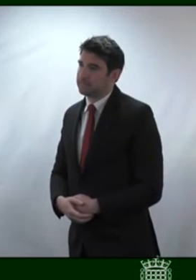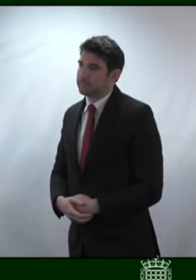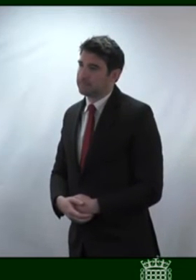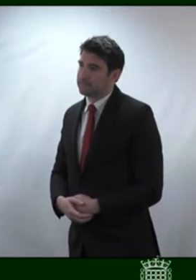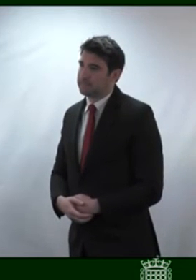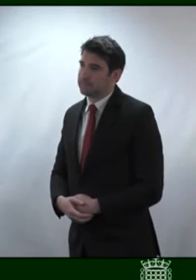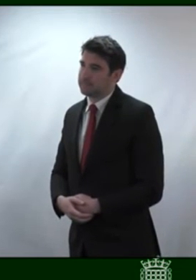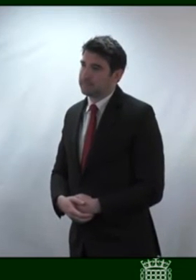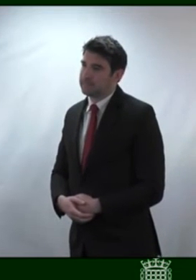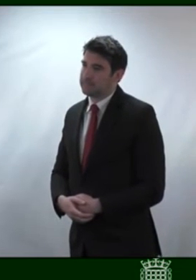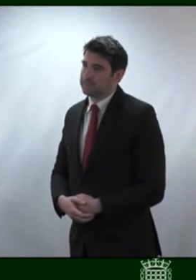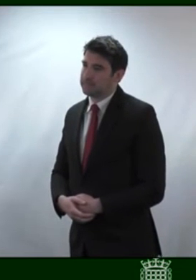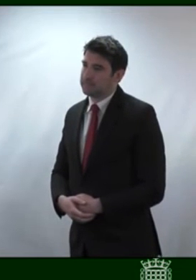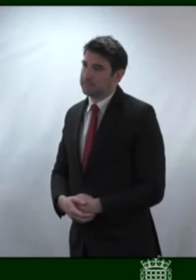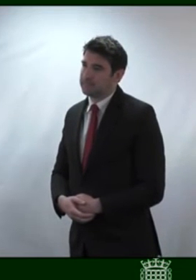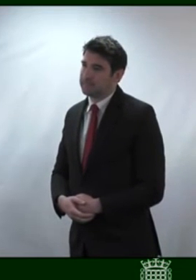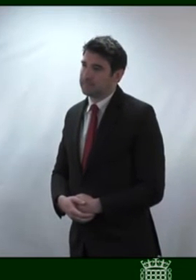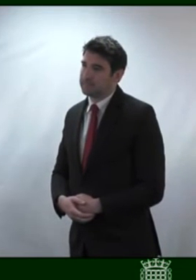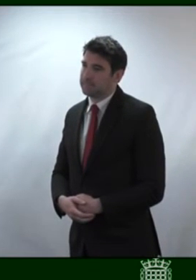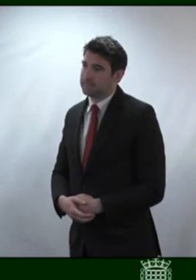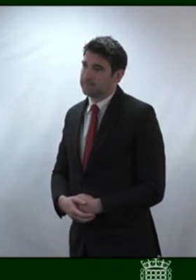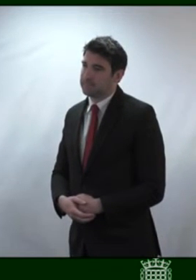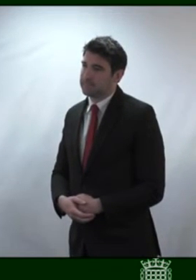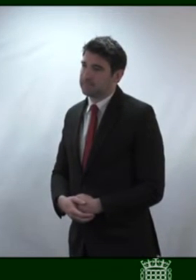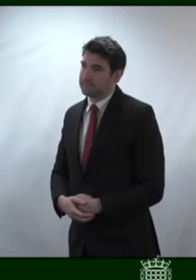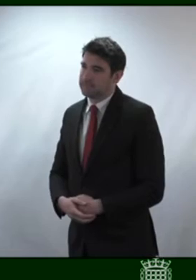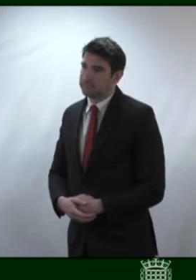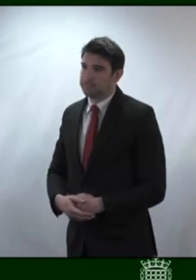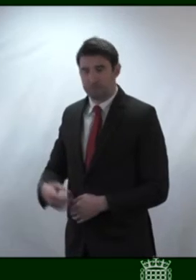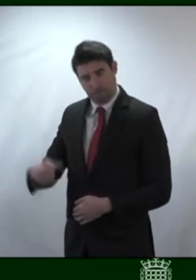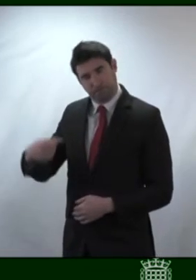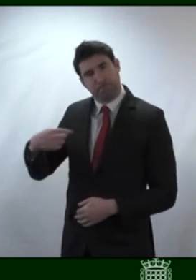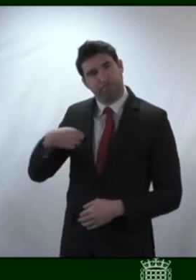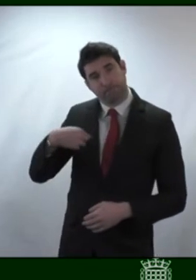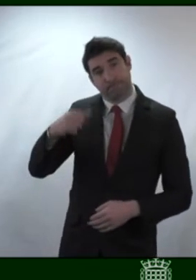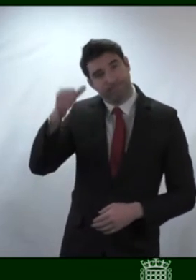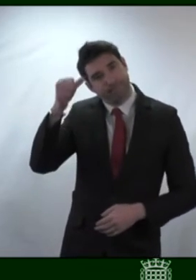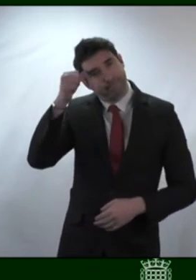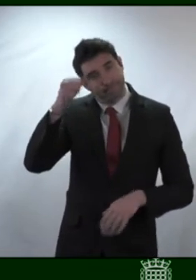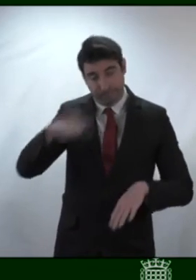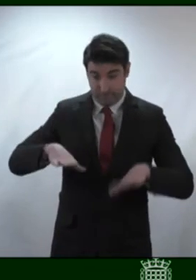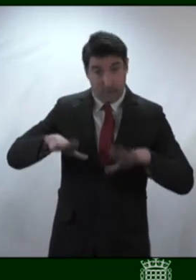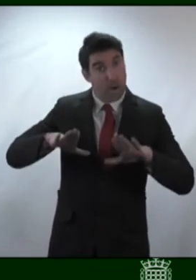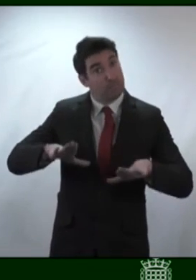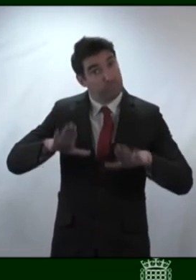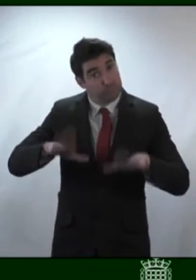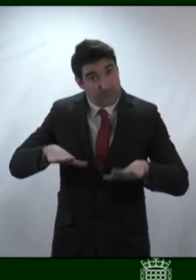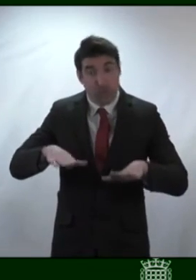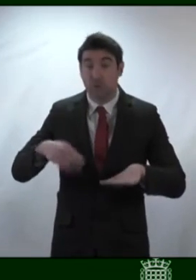The Prime Minister We are confident that the UK will prosper, whether on a Canada-style arrangement